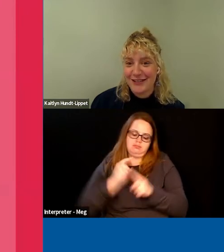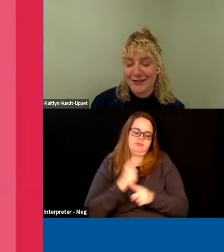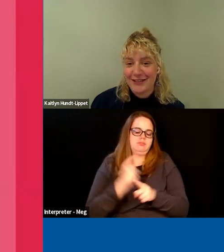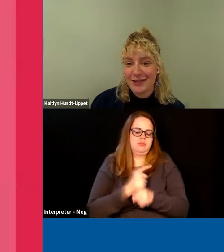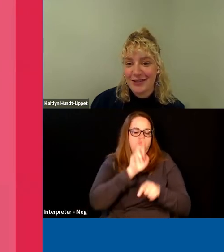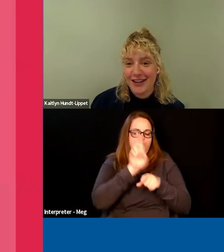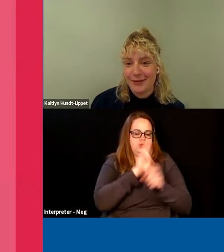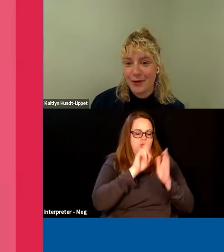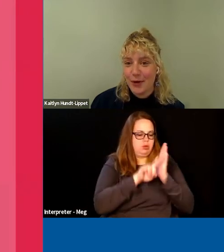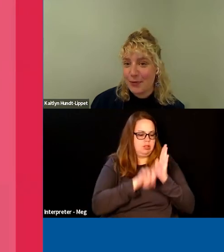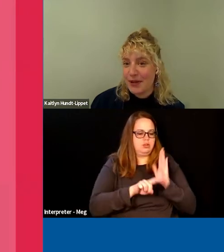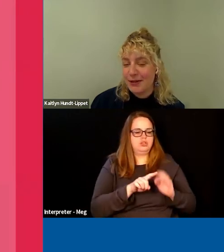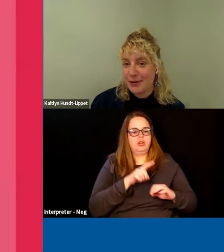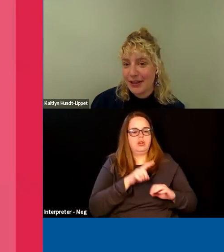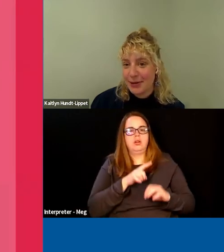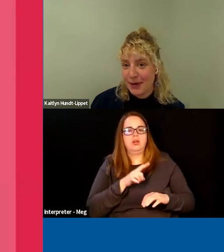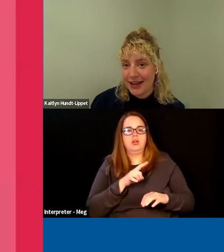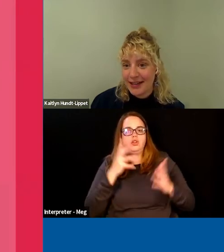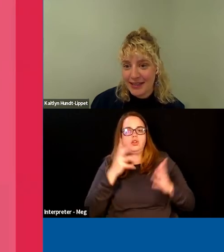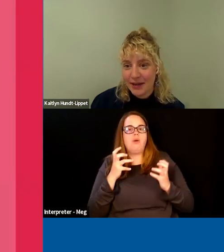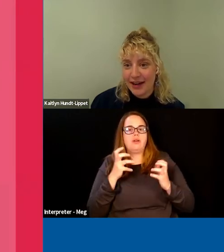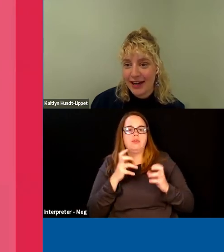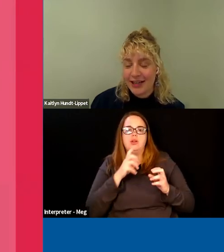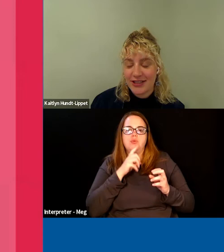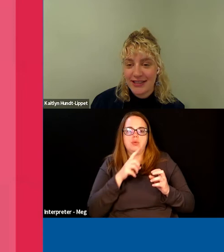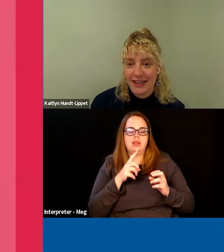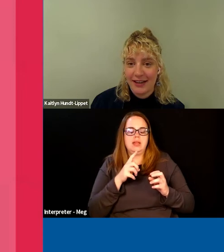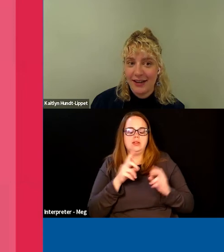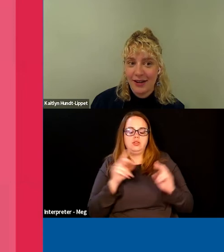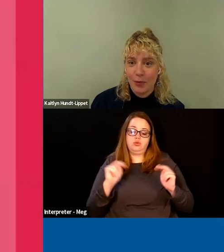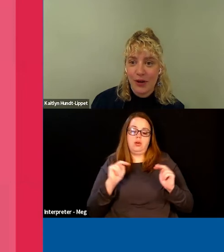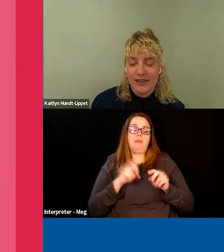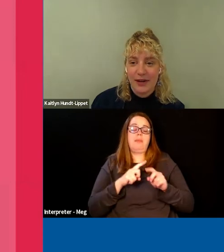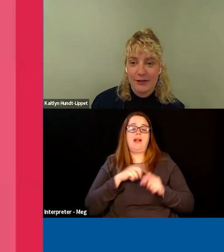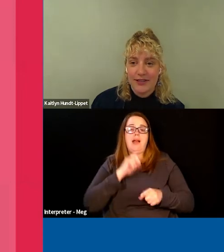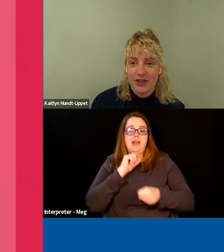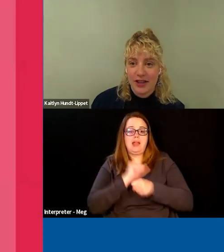and UX research, you wanna be really unbiased, but I actually take the point in my research